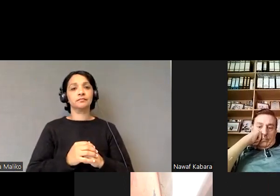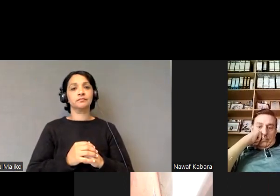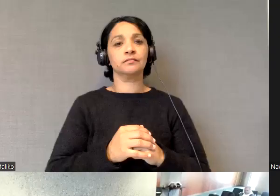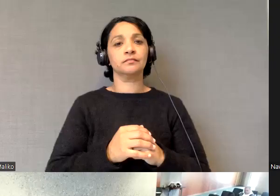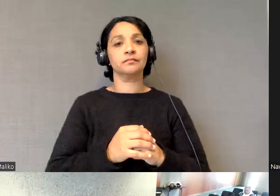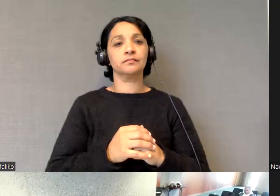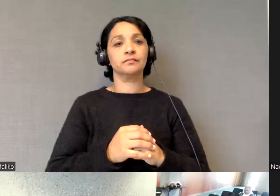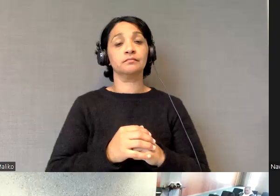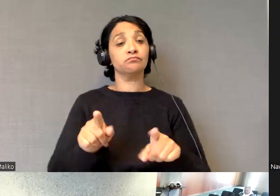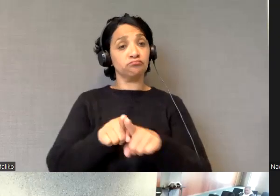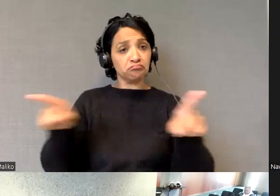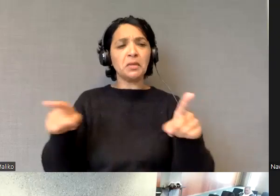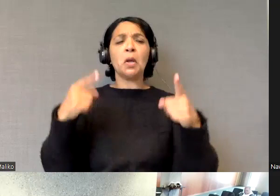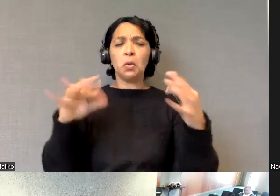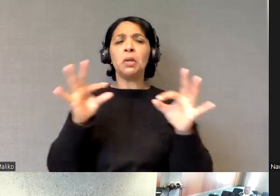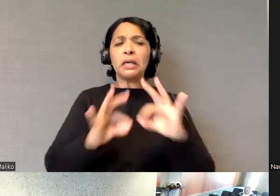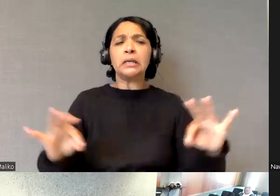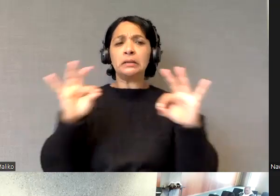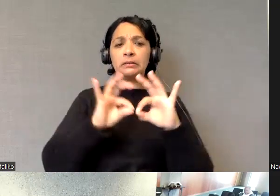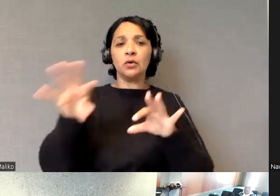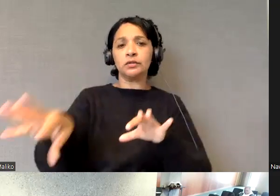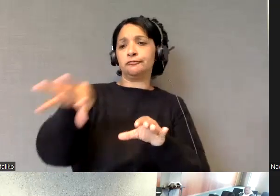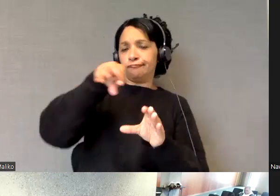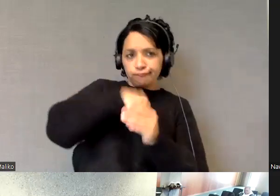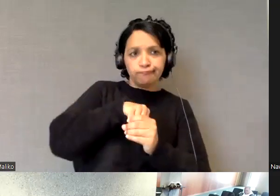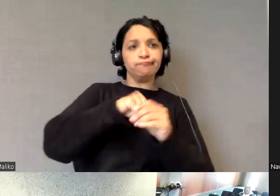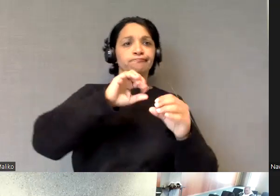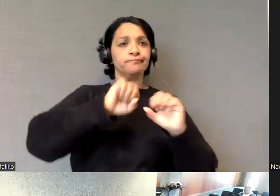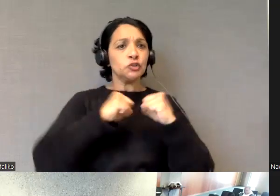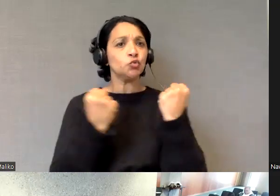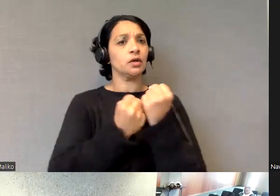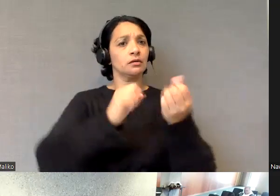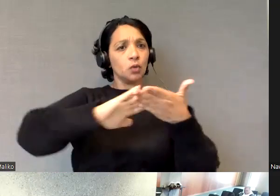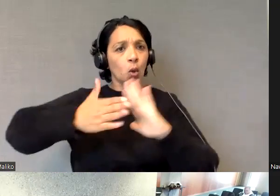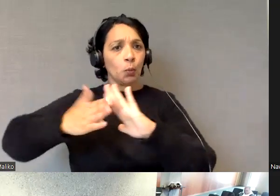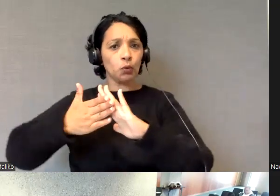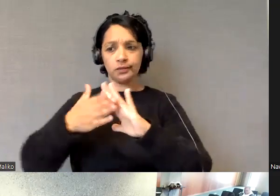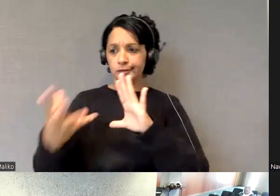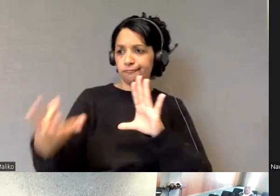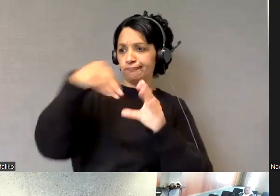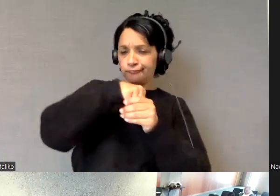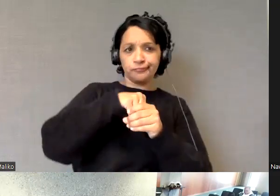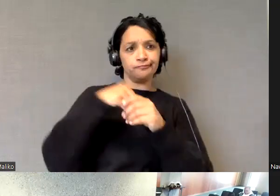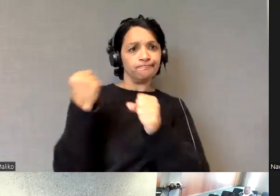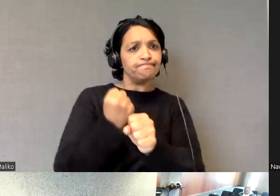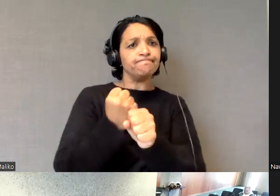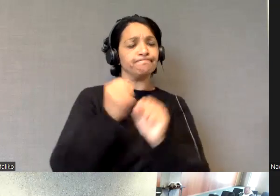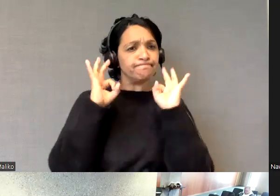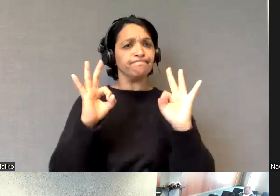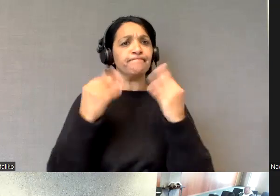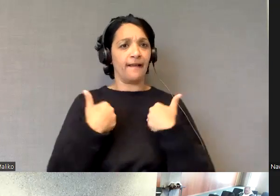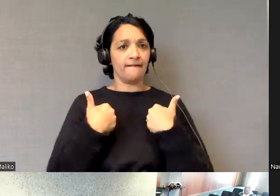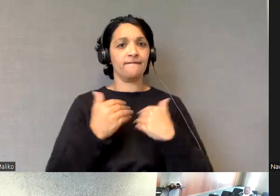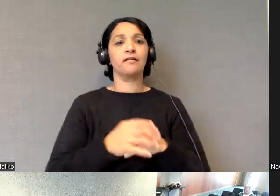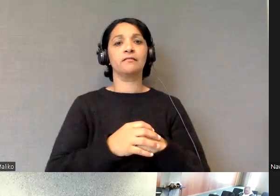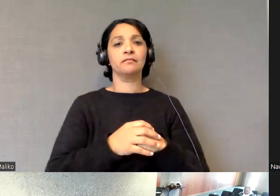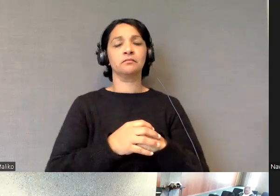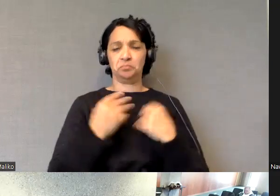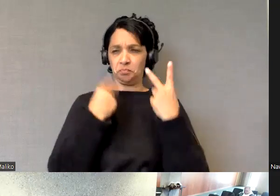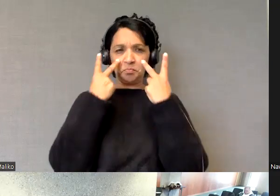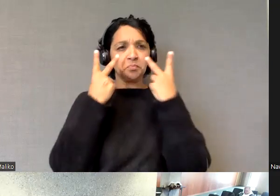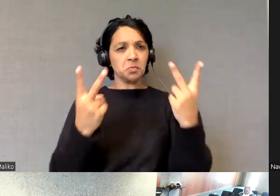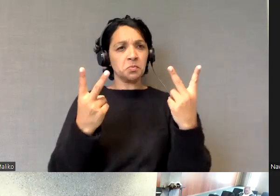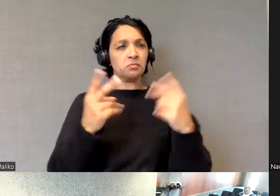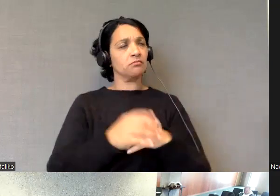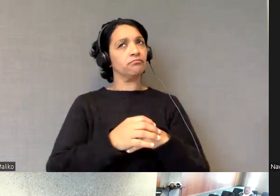As we have seen the cooperation, we see there's limited understanding of who are persons with